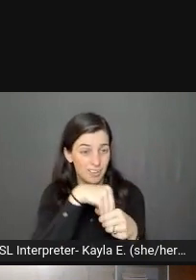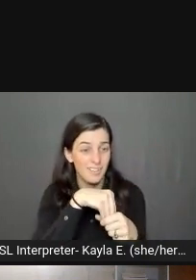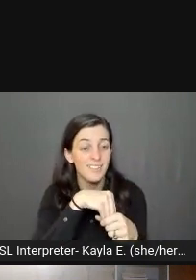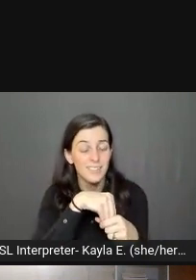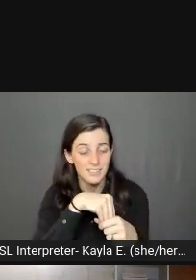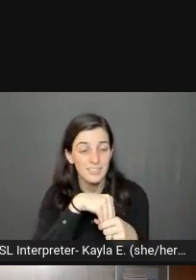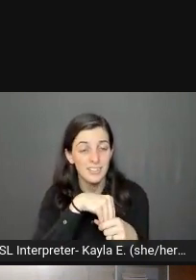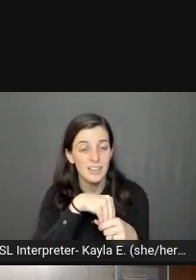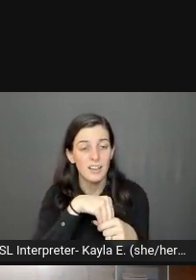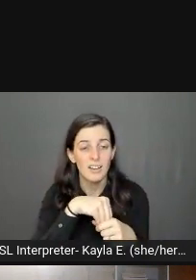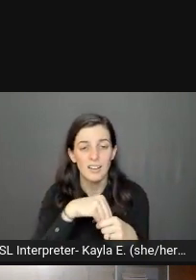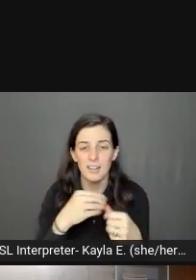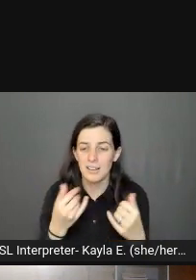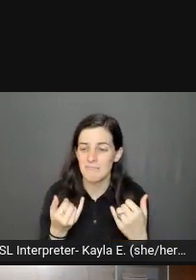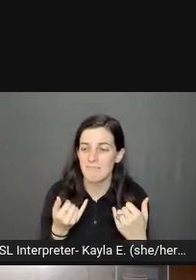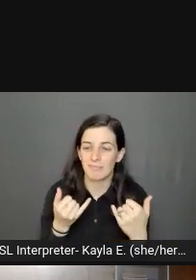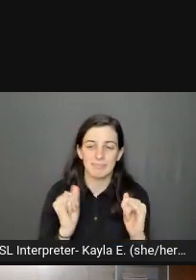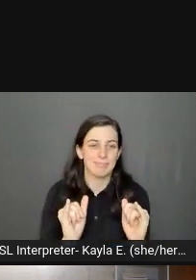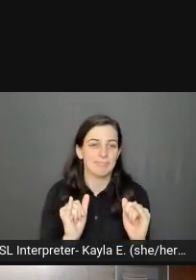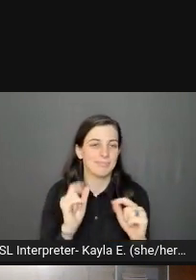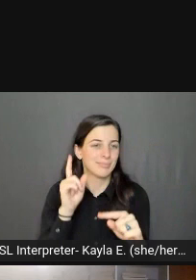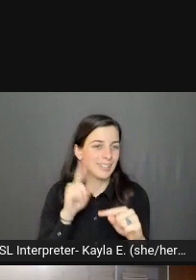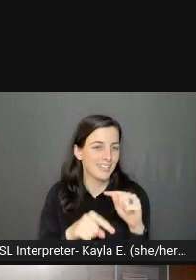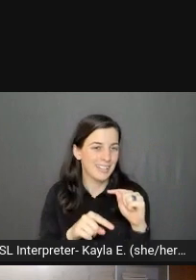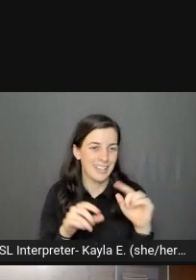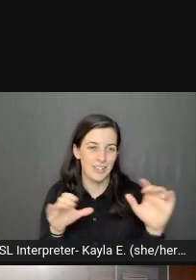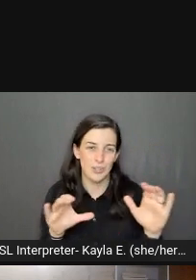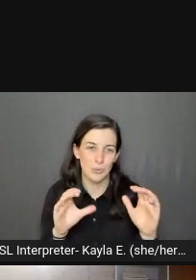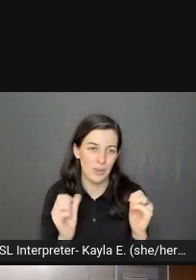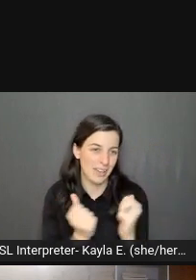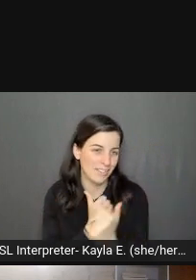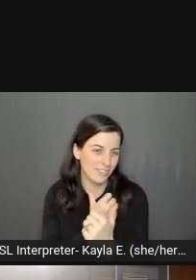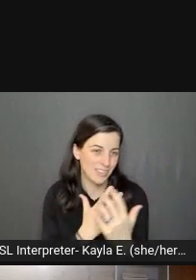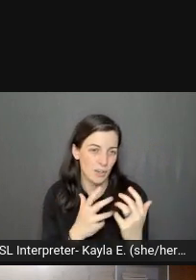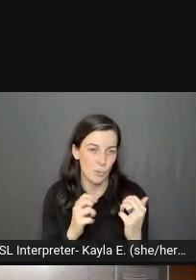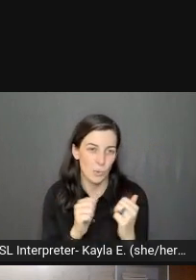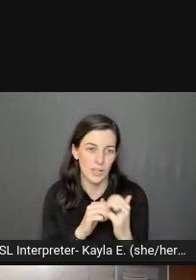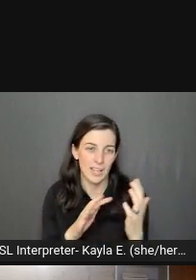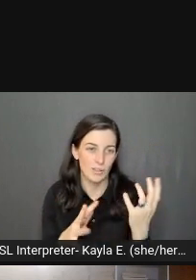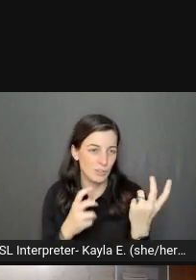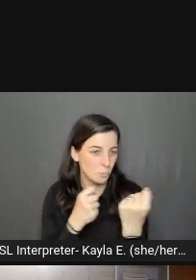we can't do everything without support of developers and designers.